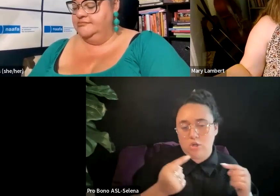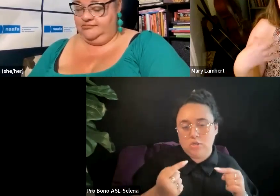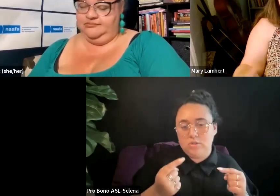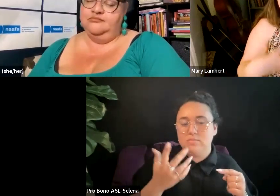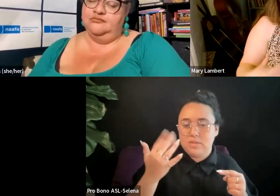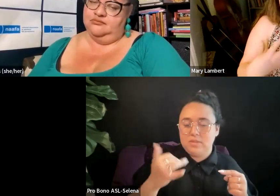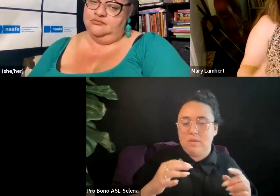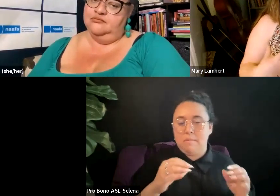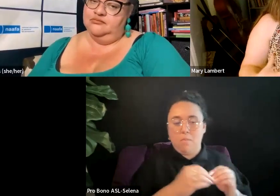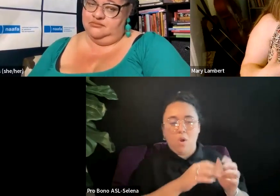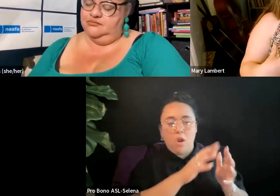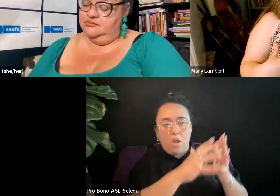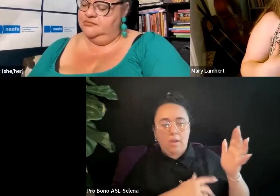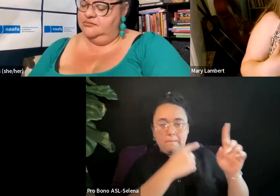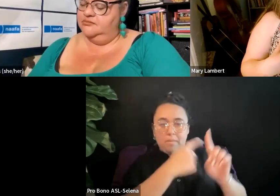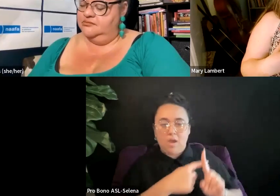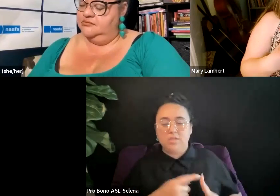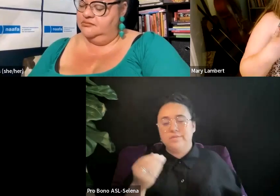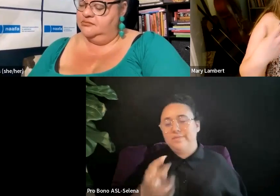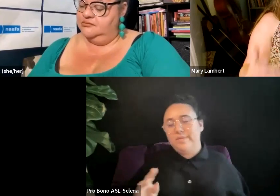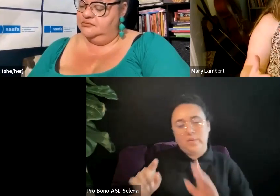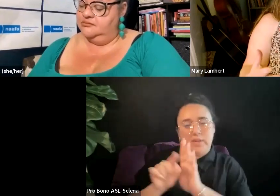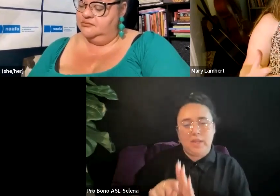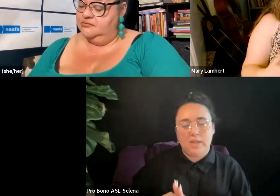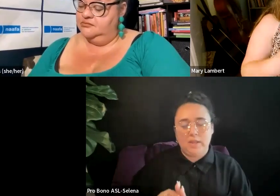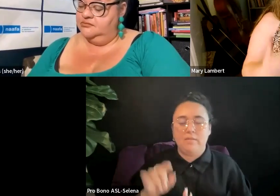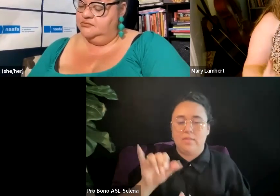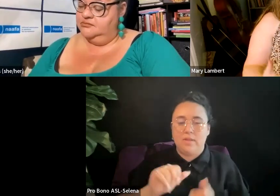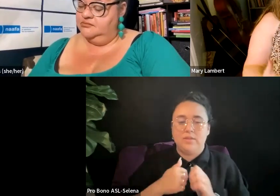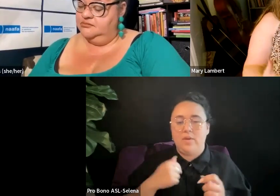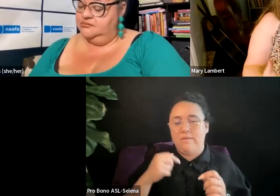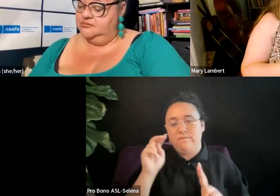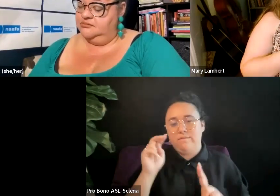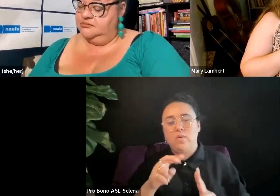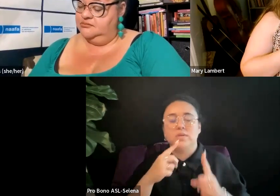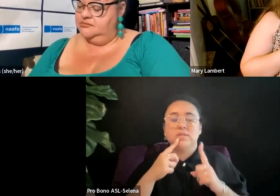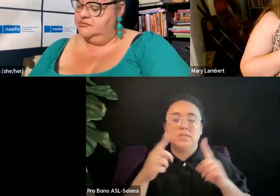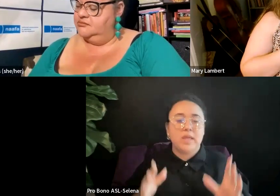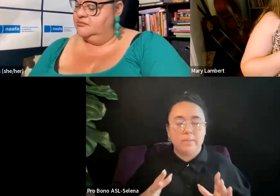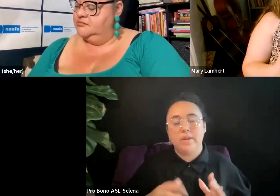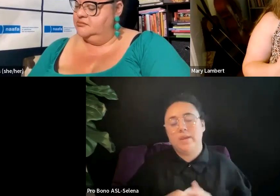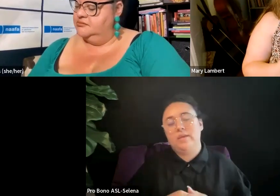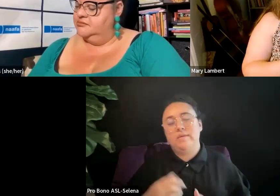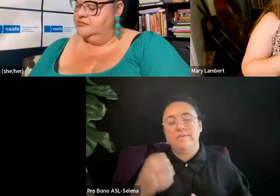And that's the way I think of of celebrity and fat artists and shows.